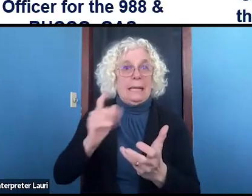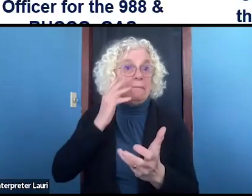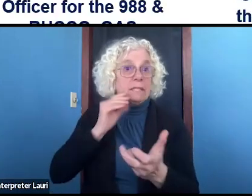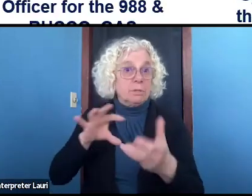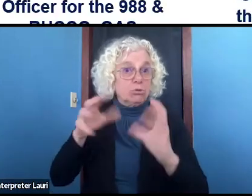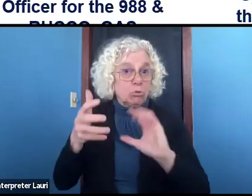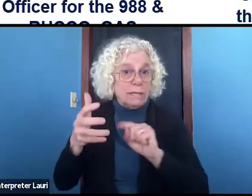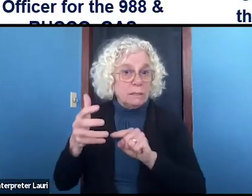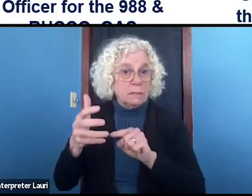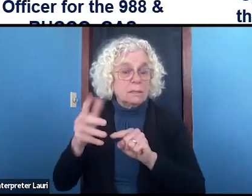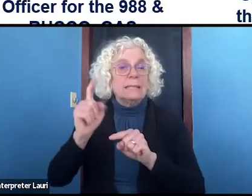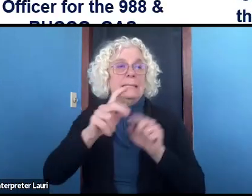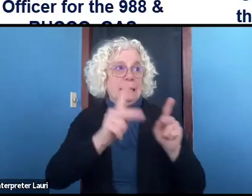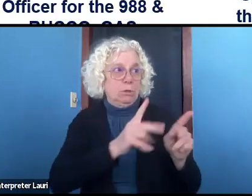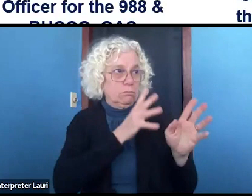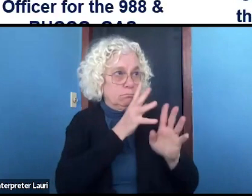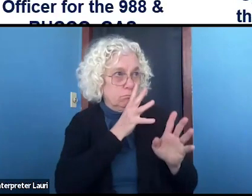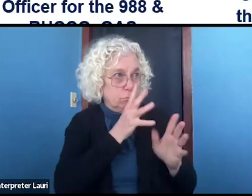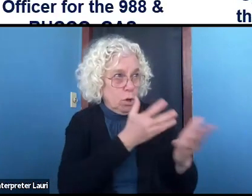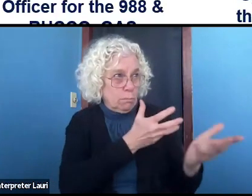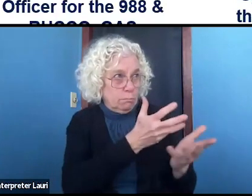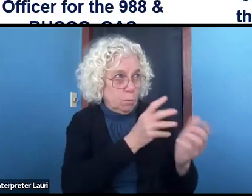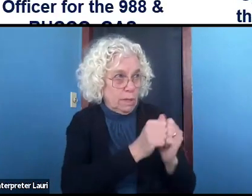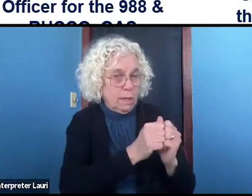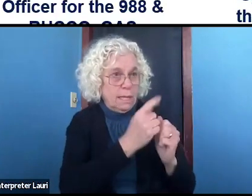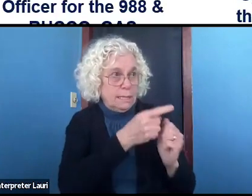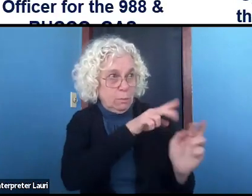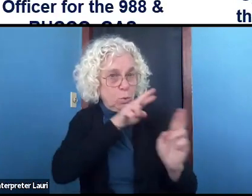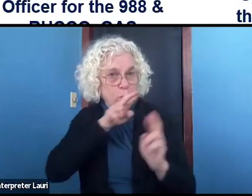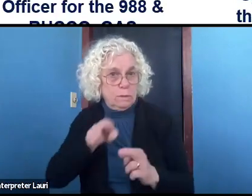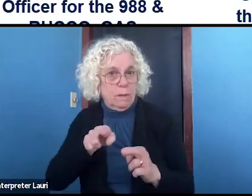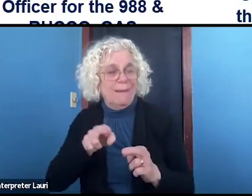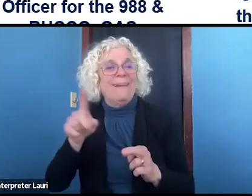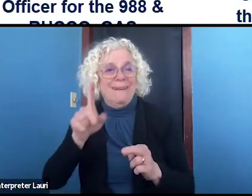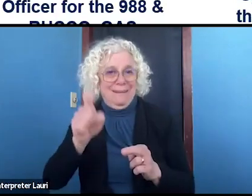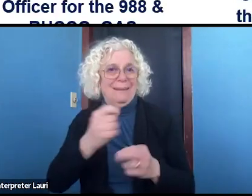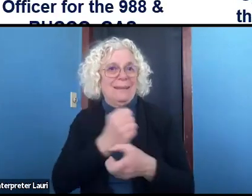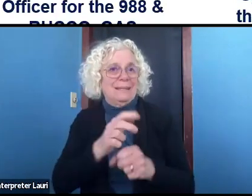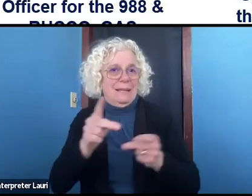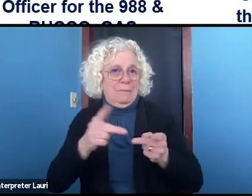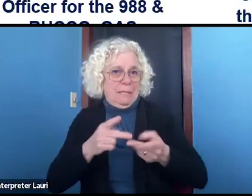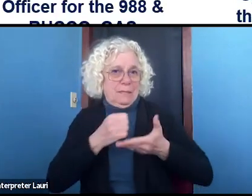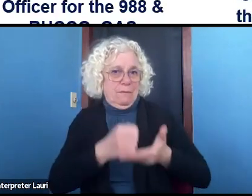to talk to someone's response in a safe place for help. This aligns directly with Sampson's vision